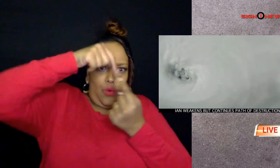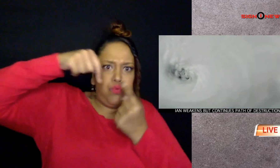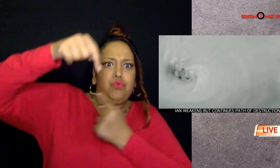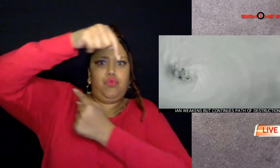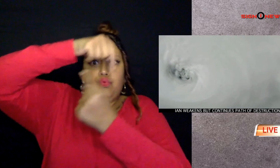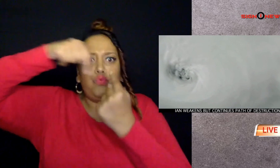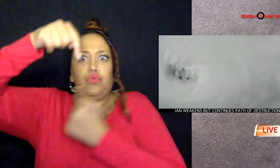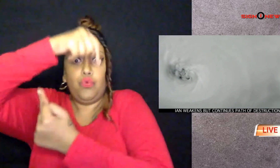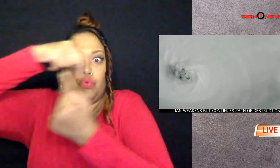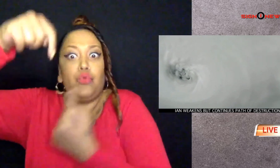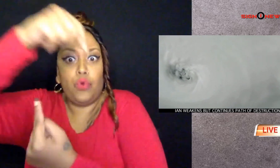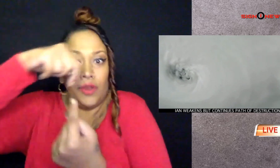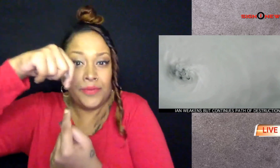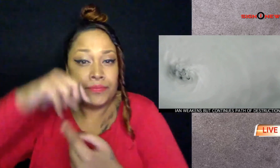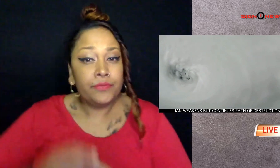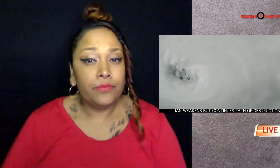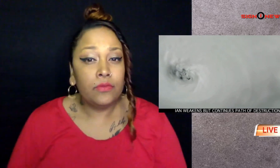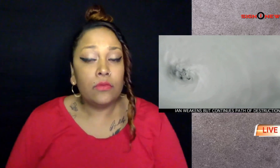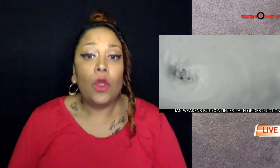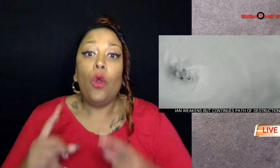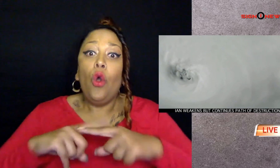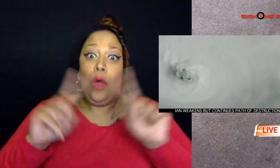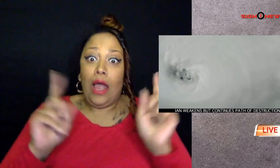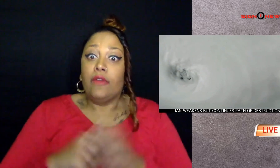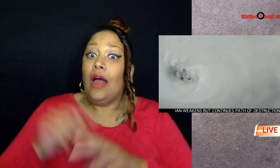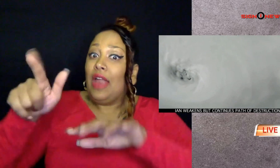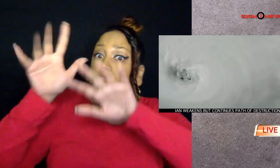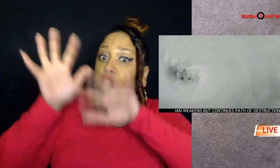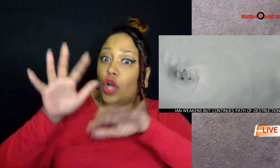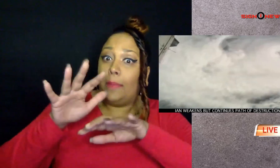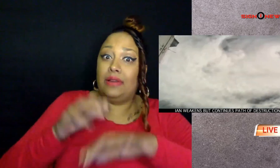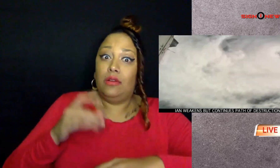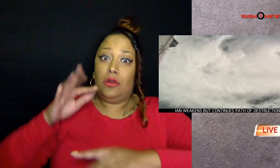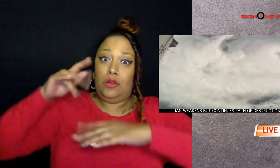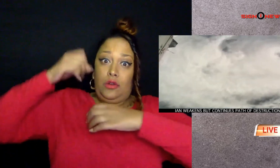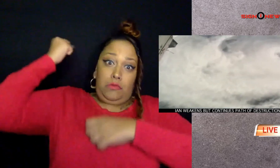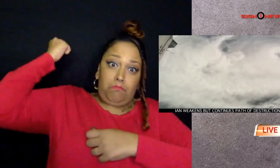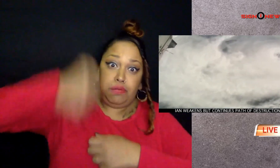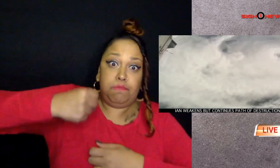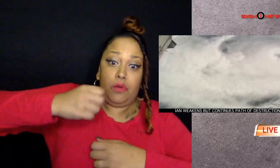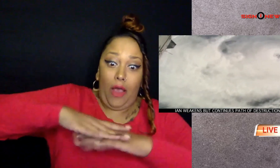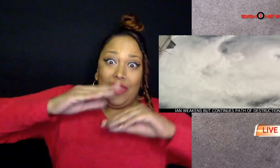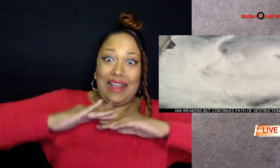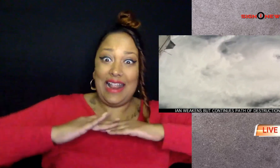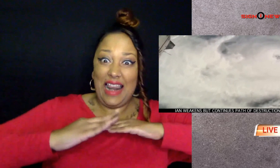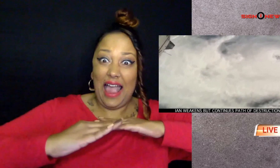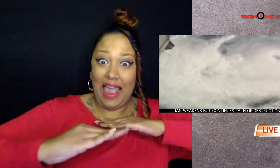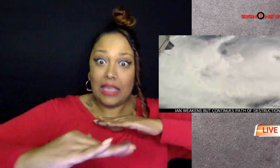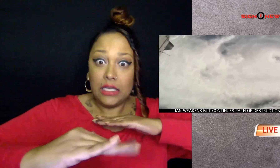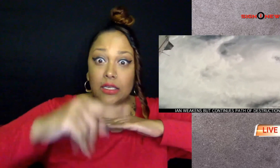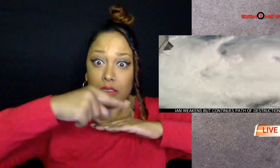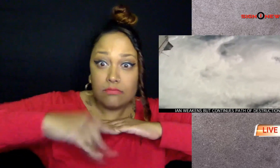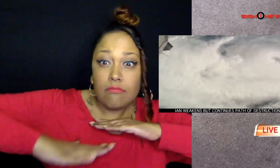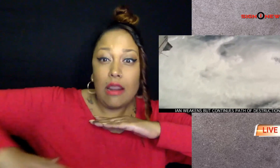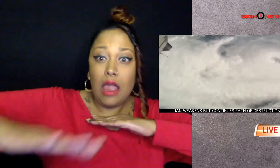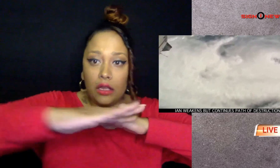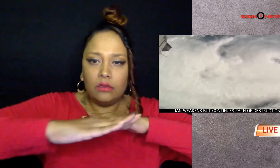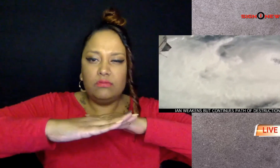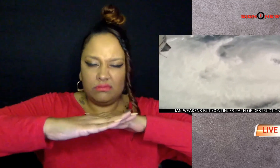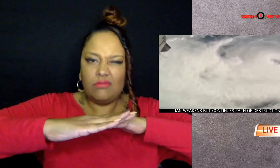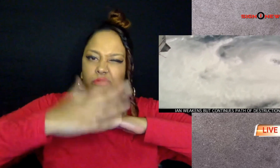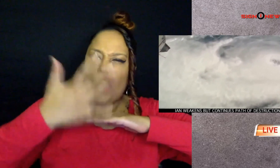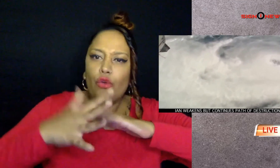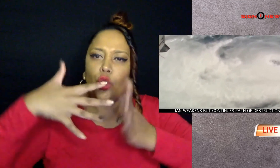even see its outer edges however when the storm hit land it quickly weakened to a tropical storm